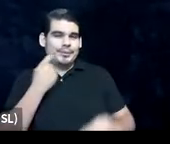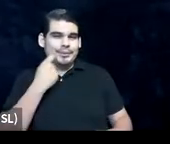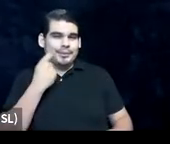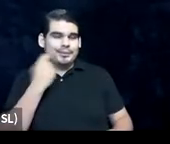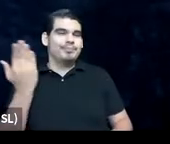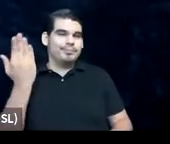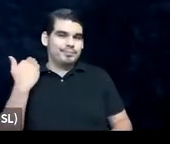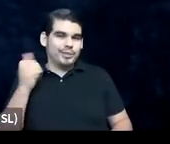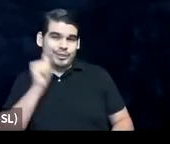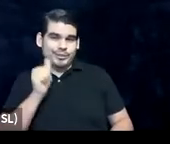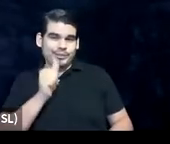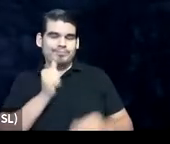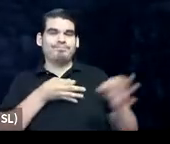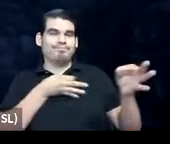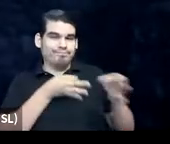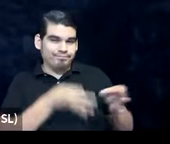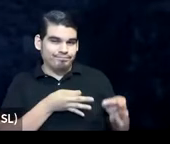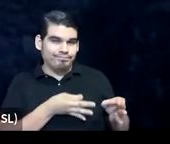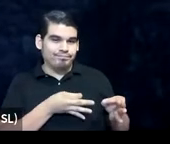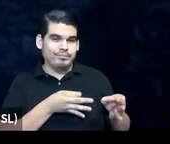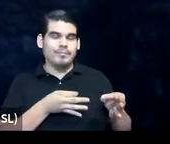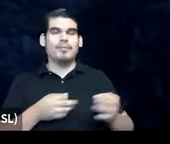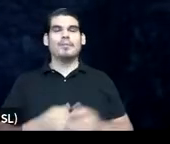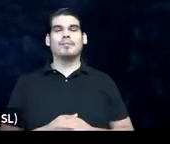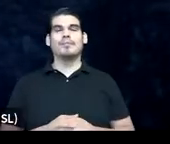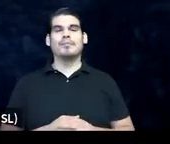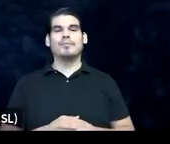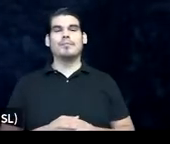notice is, I don't know how it's on the other districts, but at least in LACCD